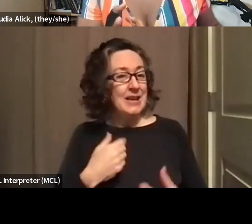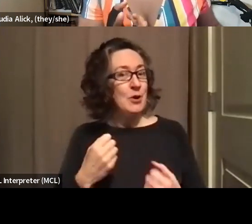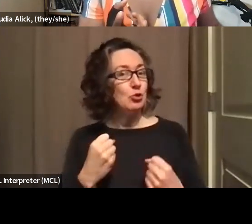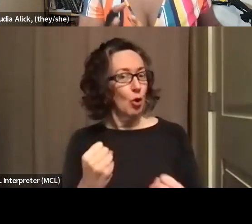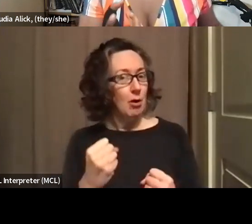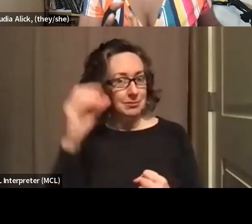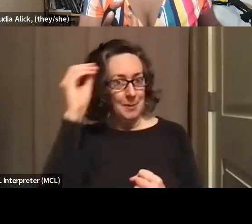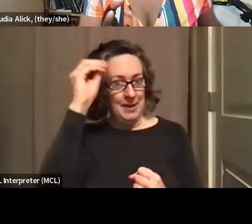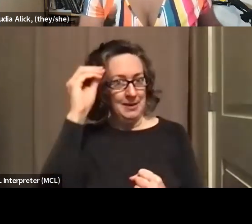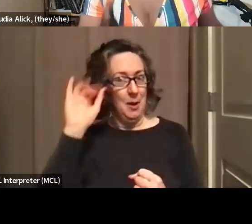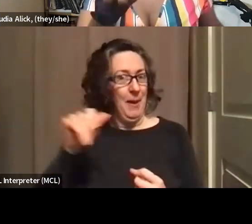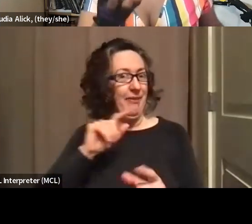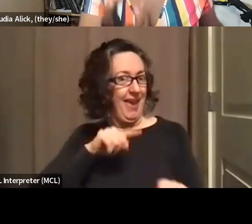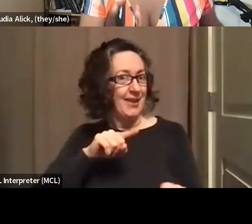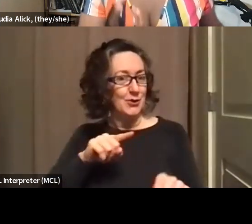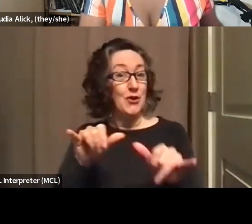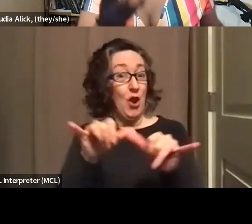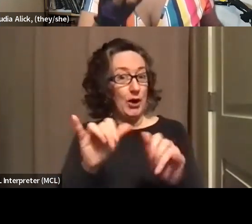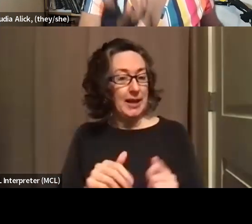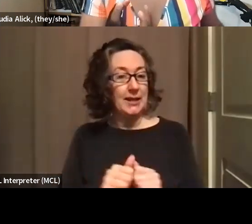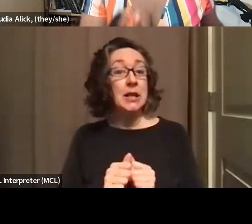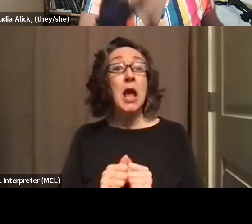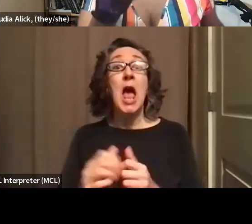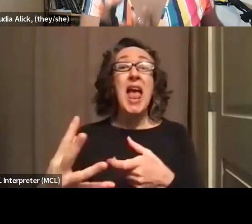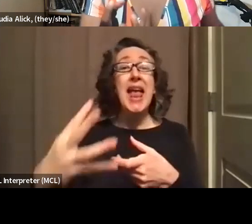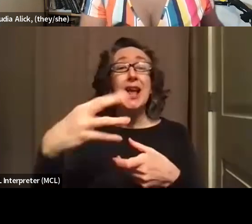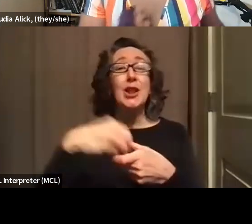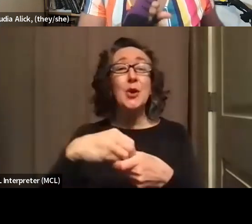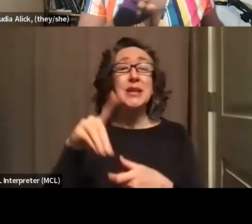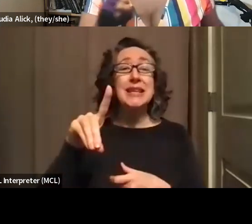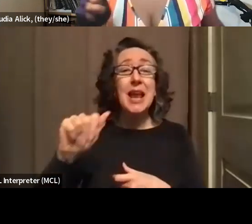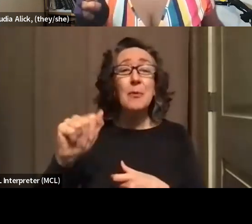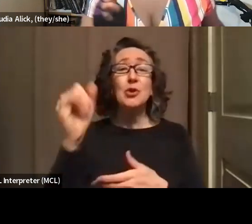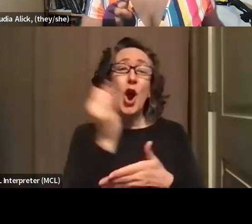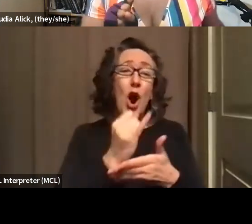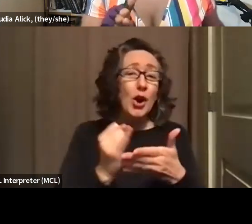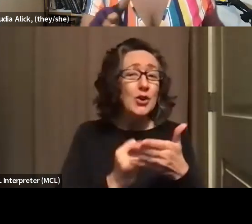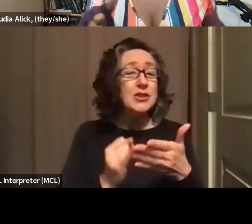about that. And it is including disabled artists and all of the kinds of people that you think will